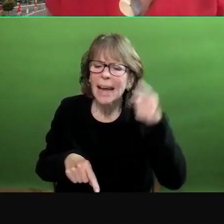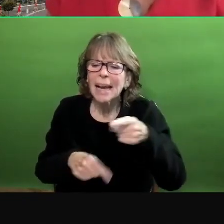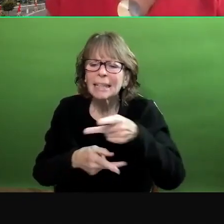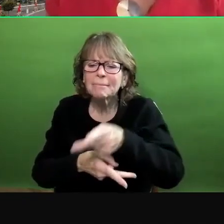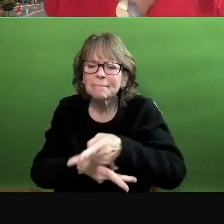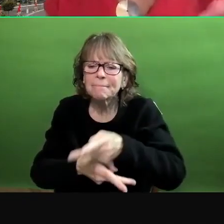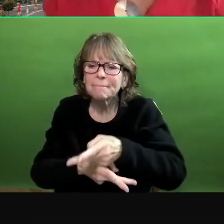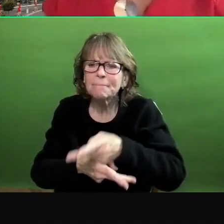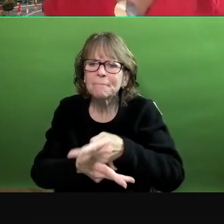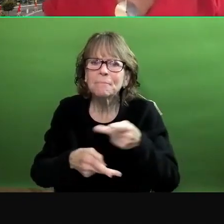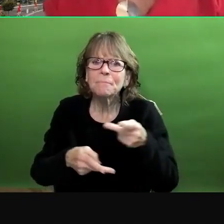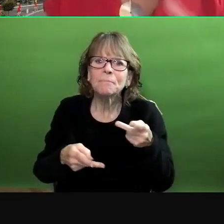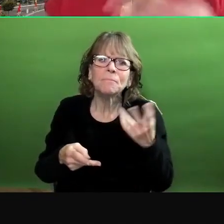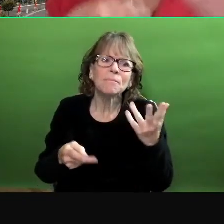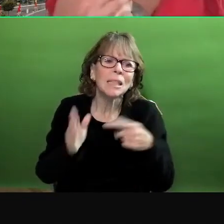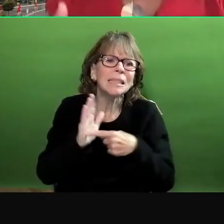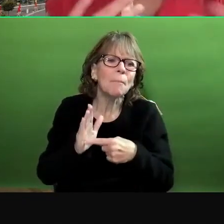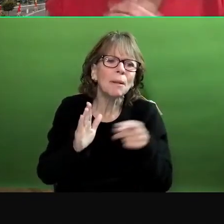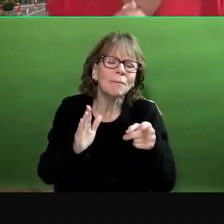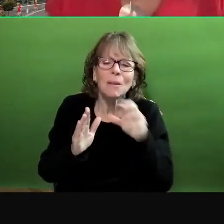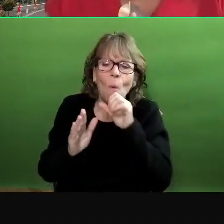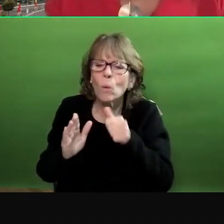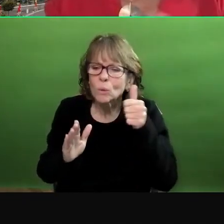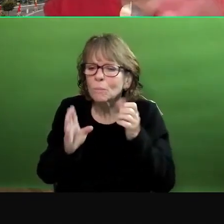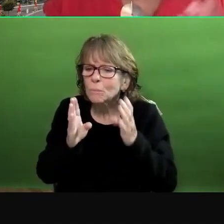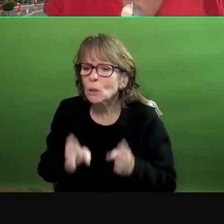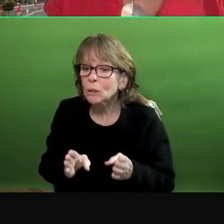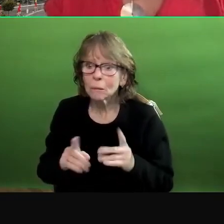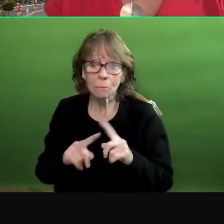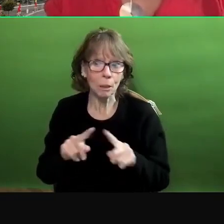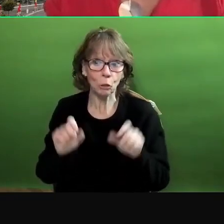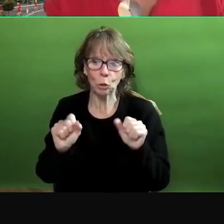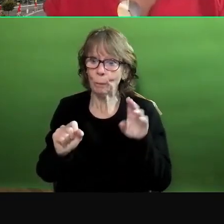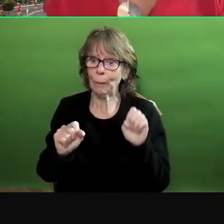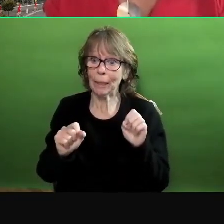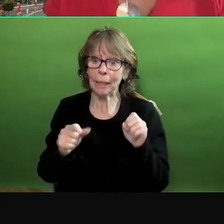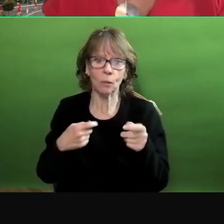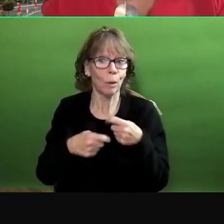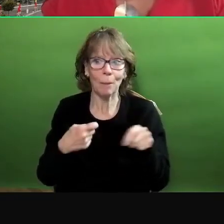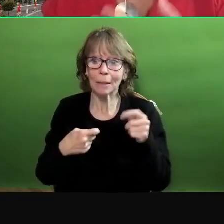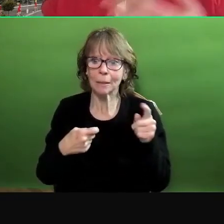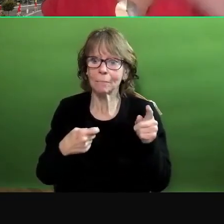he uses the example of older person but certainly person with disability would also fit in that,